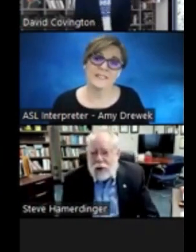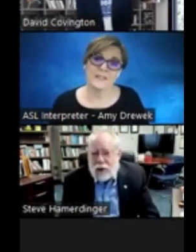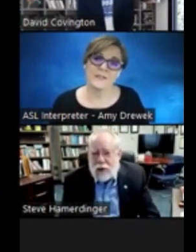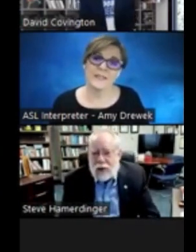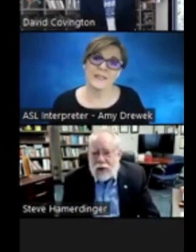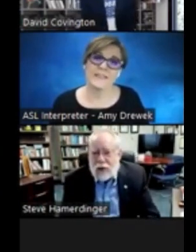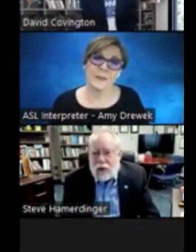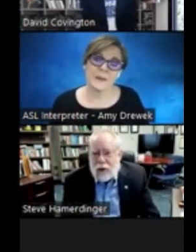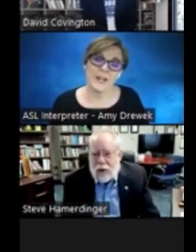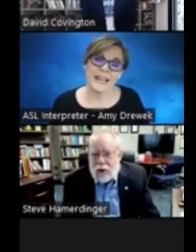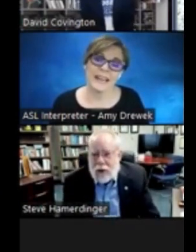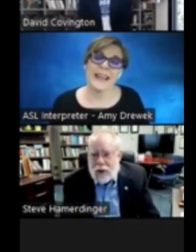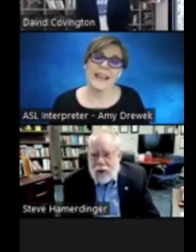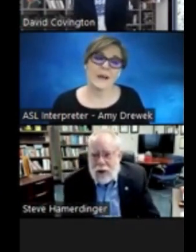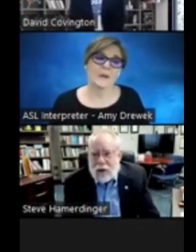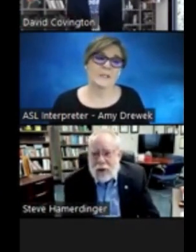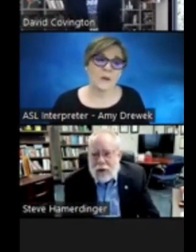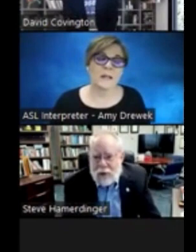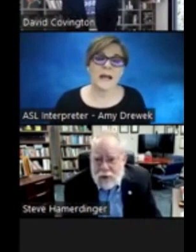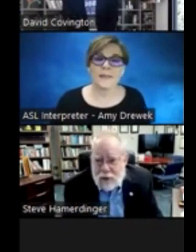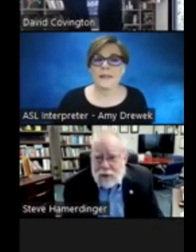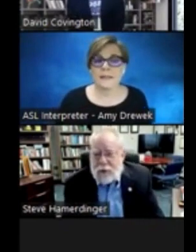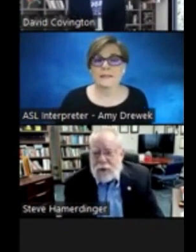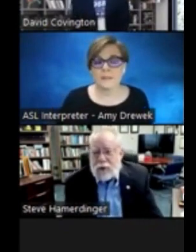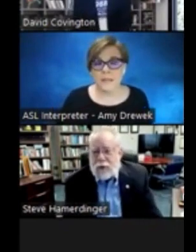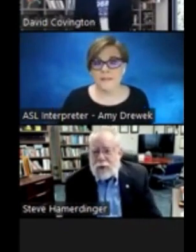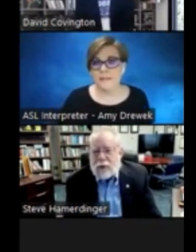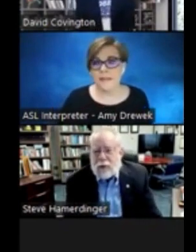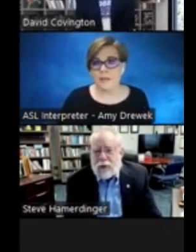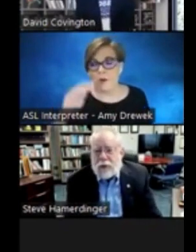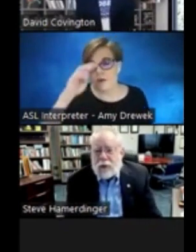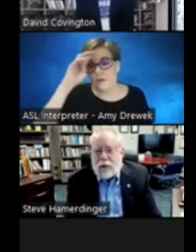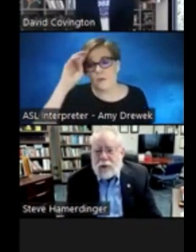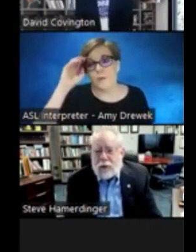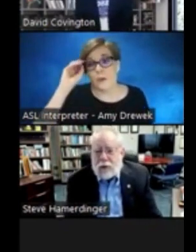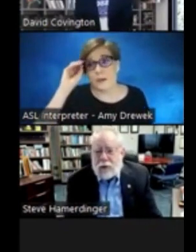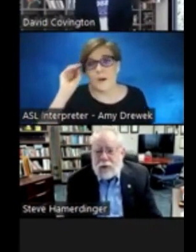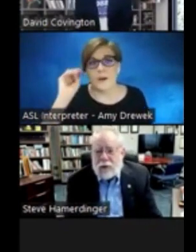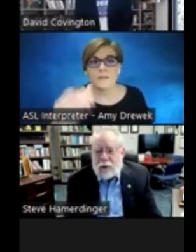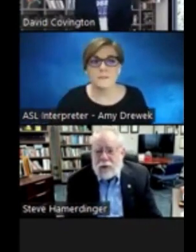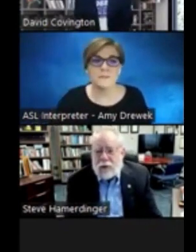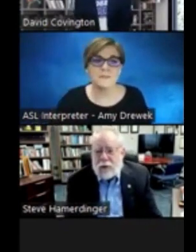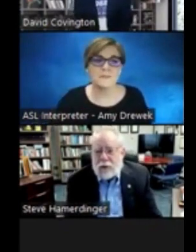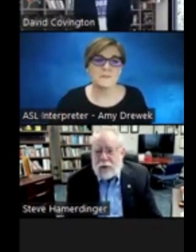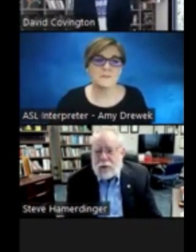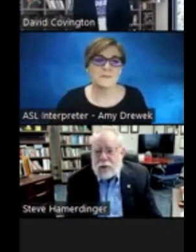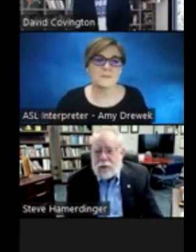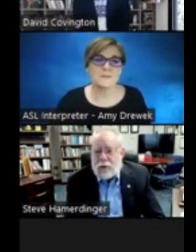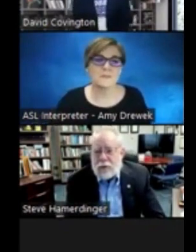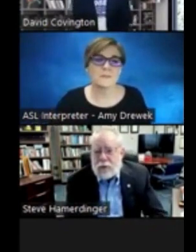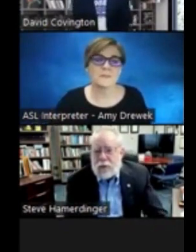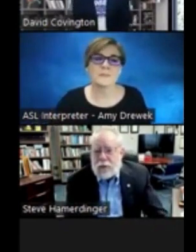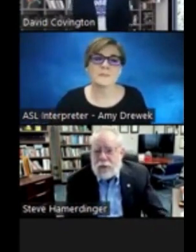COULD DO FOR THE COMMUNITY. THANK YOU ALL WHO WERE INVOLVED.